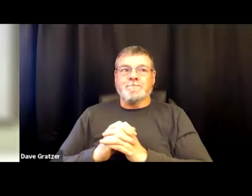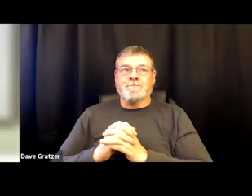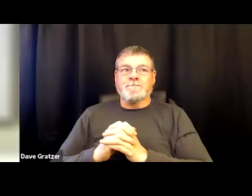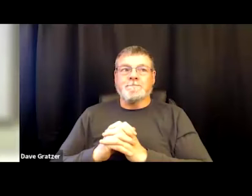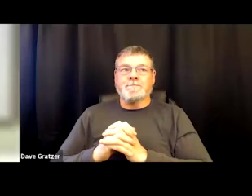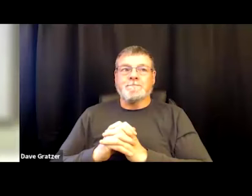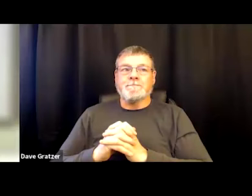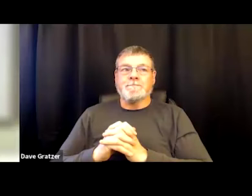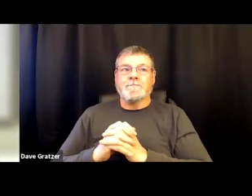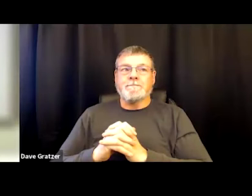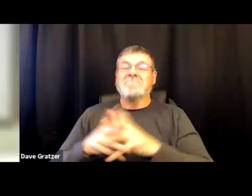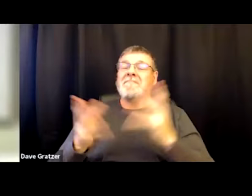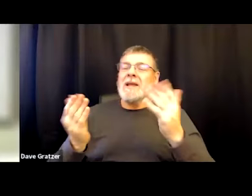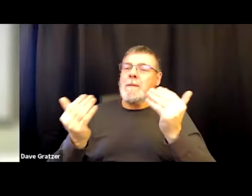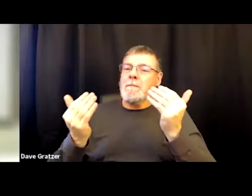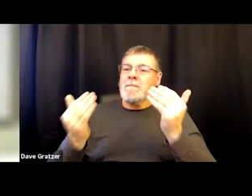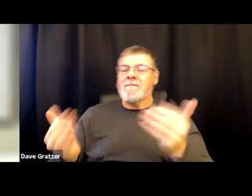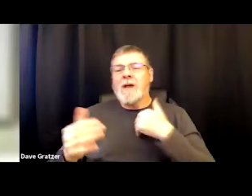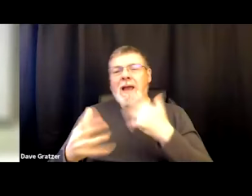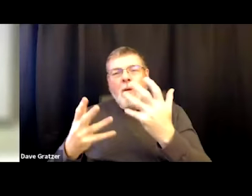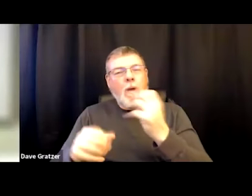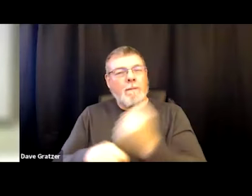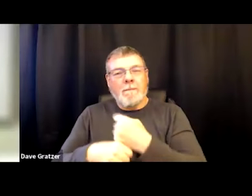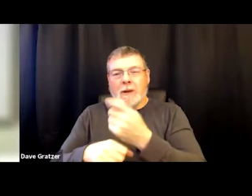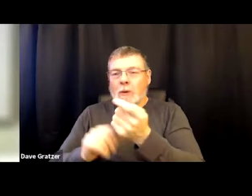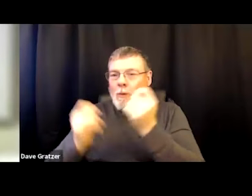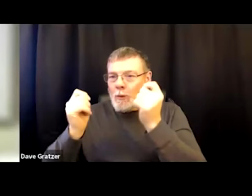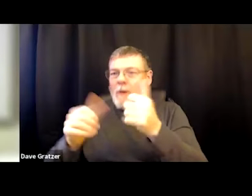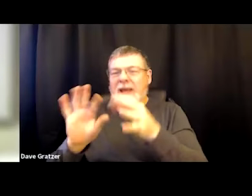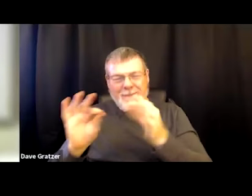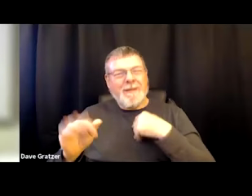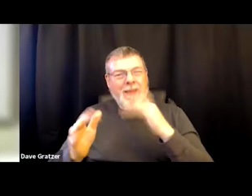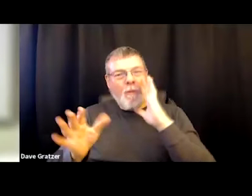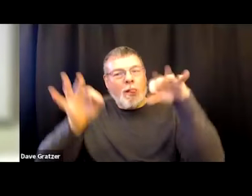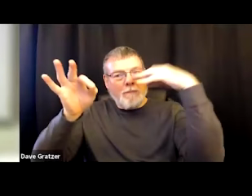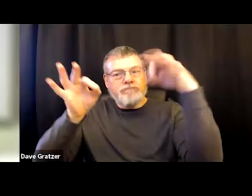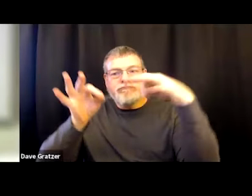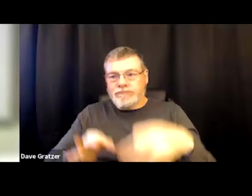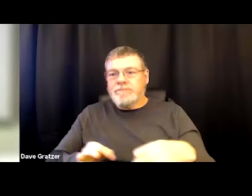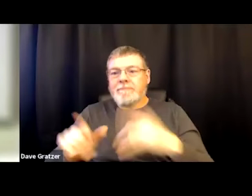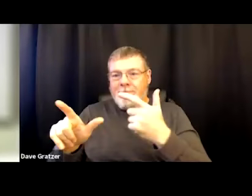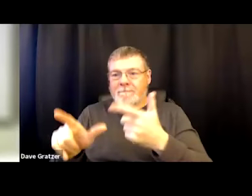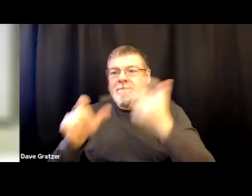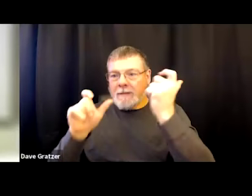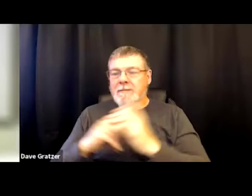So as we move forward, I just wanna make one quick comment. I'll move pretty quickly through some of these slides